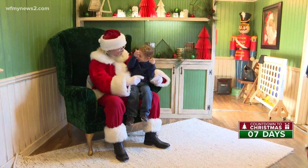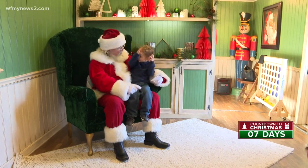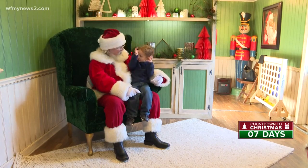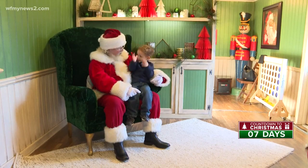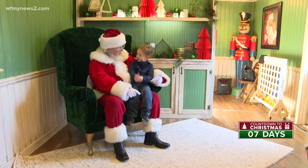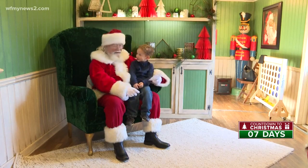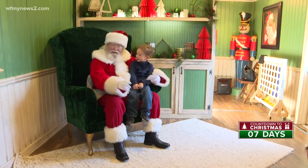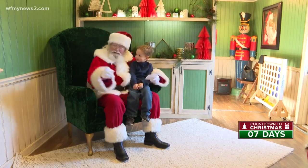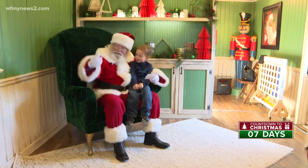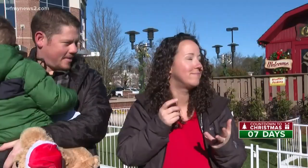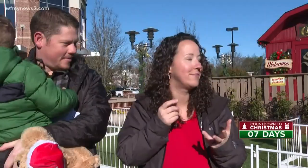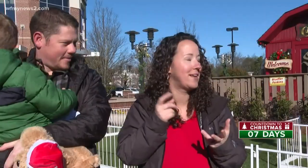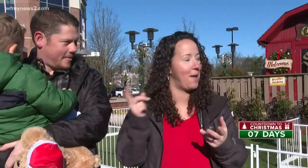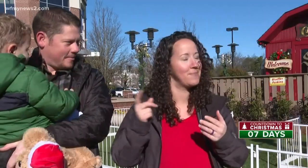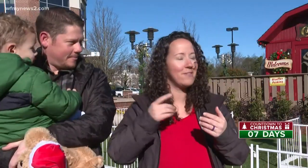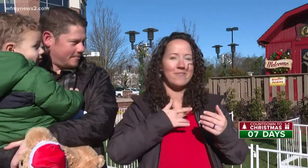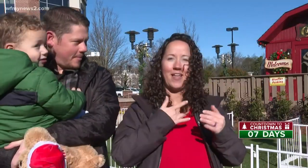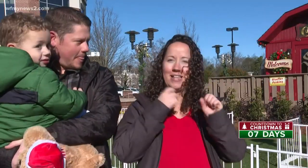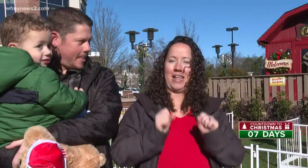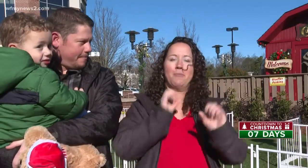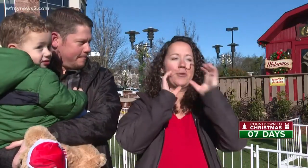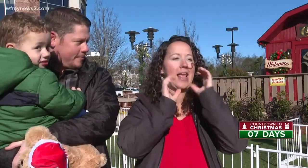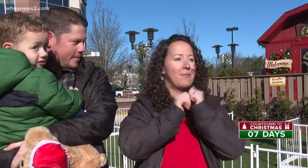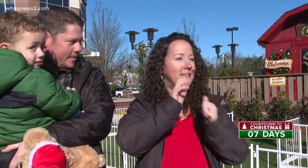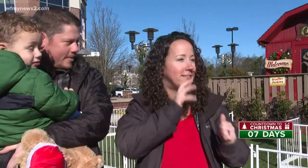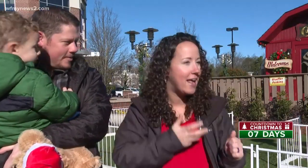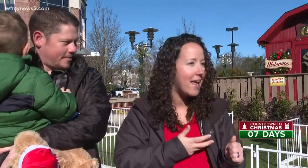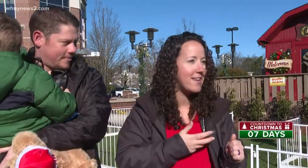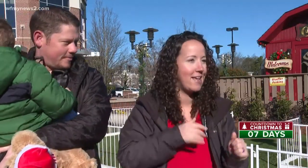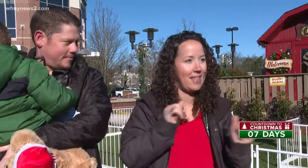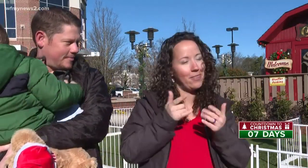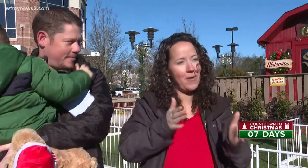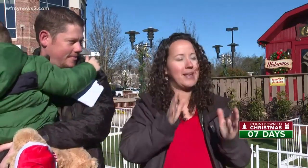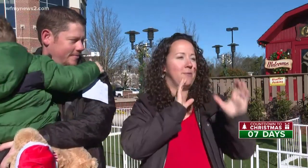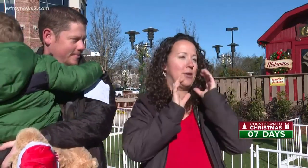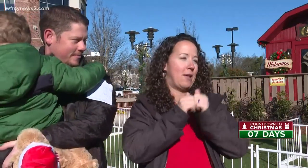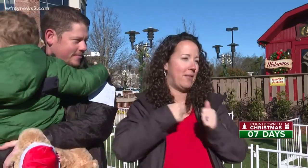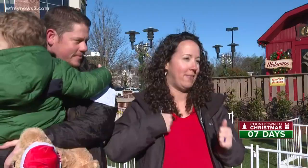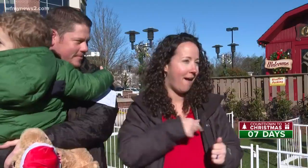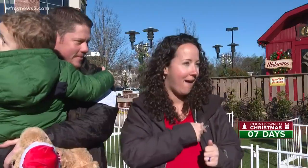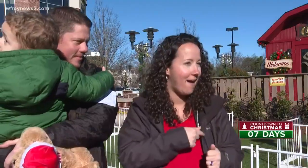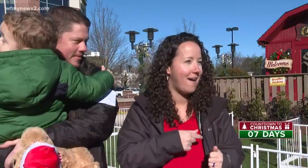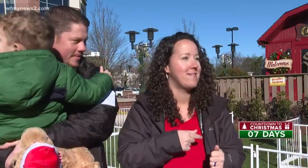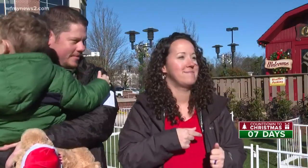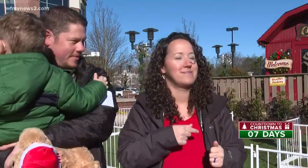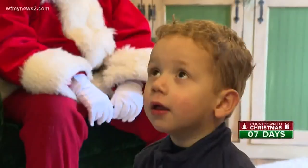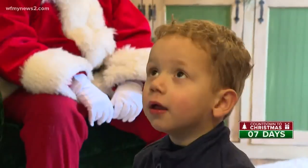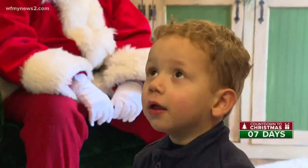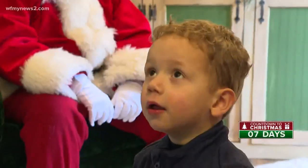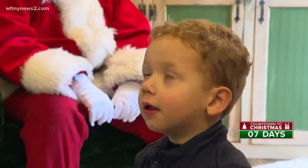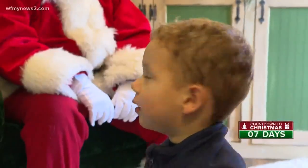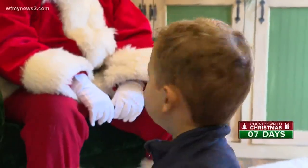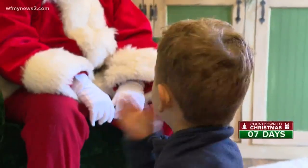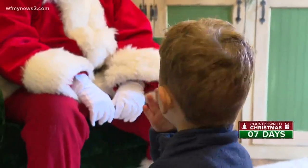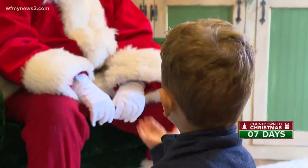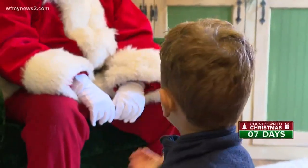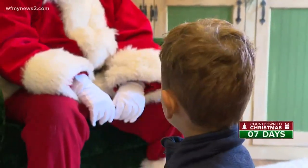TO COME CANDY TO BE ABLE TO GIVE FAMILIES THAT REQUIRE THAT ACCOMMODATION. THAT EXPERIENCE GIVE FAMILIES THAT REQUIRE THAT ACCOMMODATION. THAT EXPERIENCE GIVE FAMILIES THAT REQUIRE THAT ACCOMMODATION. THAT EXPERIENCE THAT GIVE FAMILIES THAT REQUIRE THAT ACCOMMODATION. THAT EXPERIENCE THAT MEMORY GIVE FAMILIES THAT REQUIRE THAT ACCOMMODATION. THAT EXPERIENCE THAT MEMORY IS GIVE FAMILIES THAT REQUIRE THAT ACCOMMODATION. THAT EXPERIENCE THAT MEMORY IS JUST GIVE FAMILIES THAT REQUIRE THAT ACCOMMODATION. THAT EXPERIENCE THAT MEMORY IS JUST PRICELESS. ACCOMMODATION. THAT EXPERIENCE THAT MEMORY IS JUST PRICELESS. ACCOMMODATION. THAT EXPERIENCE THAT MEMORY IS JUST PRICELESS. OH ACCOMMODATION. THAT EXPERIENCE THAT MEMORY IS JUST PRICELESS. OH IT ACCOMMODATION. THAT EXPERIENCE THAT MEMORY IS JUST PRICELESS. OH IT WAS ACCOMMODATION. THAT EXPERIENCE THAT MEMORY IS JUST PRICELESS. OH IT WAS BEAUTIFUL ACCOMMODATION. THAT EXPERIENCE THAT MEMORY IS JUST PRICELESS. OH IT WAS BEAUTIFUL BECAUSE ACCOMMODATION. THAT EXPERIENCE THAT MEMORY IS JUST PRICELESS. OH IT WAS BEAUTIFUL BECAUSE WE THAT MEMORY IS JUST PRICELESS. OH IT WAS BEAUTIFUL BECAUSE WE THAT MEMORY IS JUST PRICELESS. OH IT WAS BEAUTIFUL BECAUSE WE WANT THAT MEMORY IS JUST PRICELESS. OH IT WAS BEAUTIFUL BECAUSE WE WANT HIM THAT MEMORY IS JUST PRICELESS. OH IT WAS BEAUTIFUL BECAUSE WE WANT HIM TO THAT MEMORY IS JUST PRICELESS. OH IT WAS BEAUTIFUL BECAUSE WE WANT HIM TO FEEL THAT MEMORY IS JUST PRICELESS. OH IT WAS BEAUTIFUL BECAUSE WE WANT HIM TO FEEL LIKE THAT MEMORY IS JUST PRICELESS. OH IT WAS BEAUTIFUL BECAUSE WE WANT HIM TO FEEL LIKE HE THAT MEMORY IS JUST PRICELESS. OH IT WAS BEAUTIFUL BECAUSE WE WANT HIM TO FEEL LIKE HE CAN OH IT WAS BEAUTIFUL BECAUSE WE WANT HIM TO FEEL LIKE HE CAN